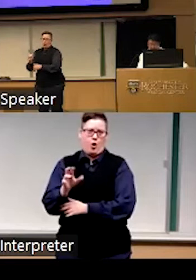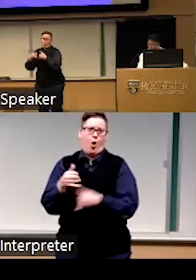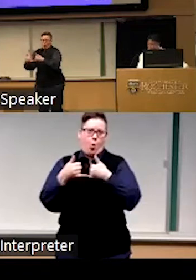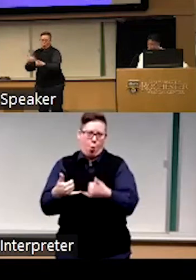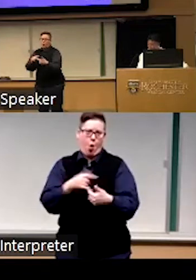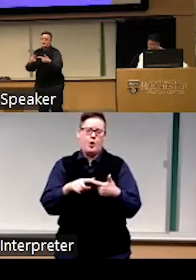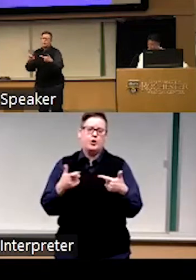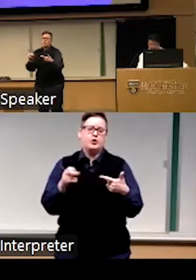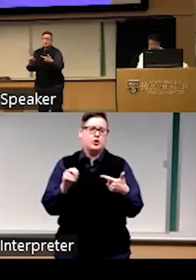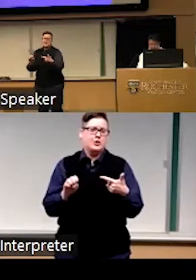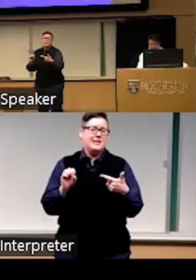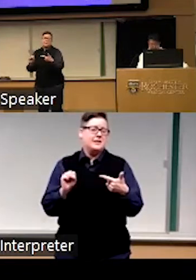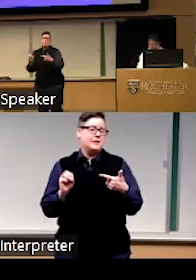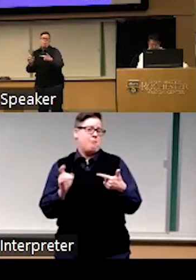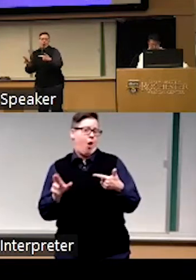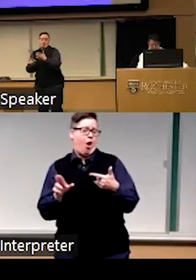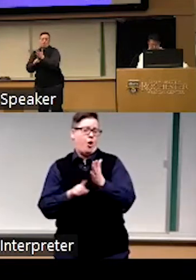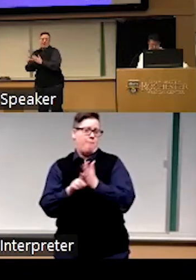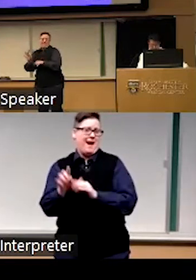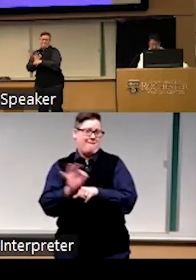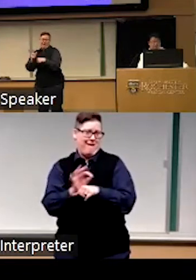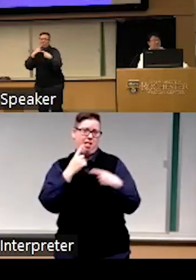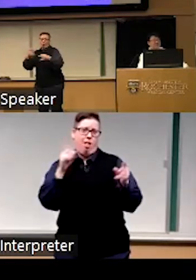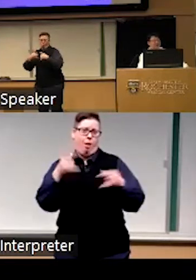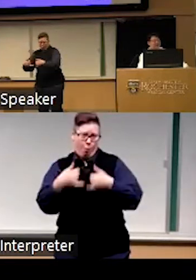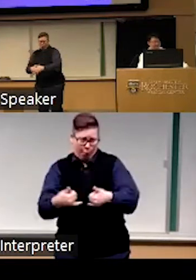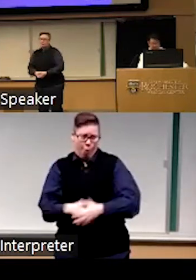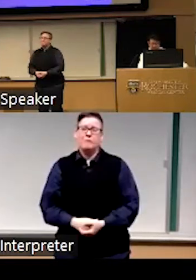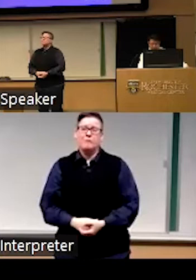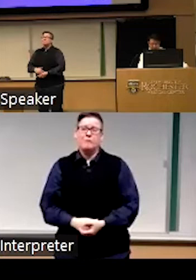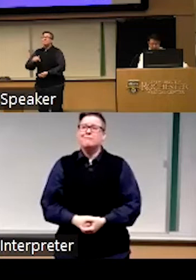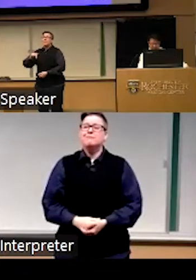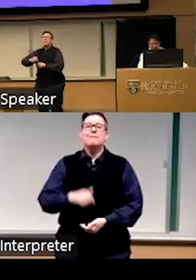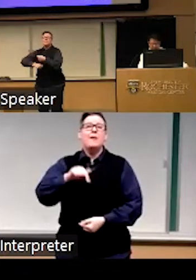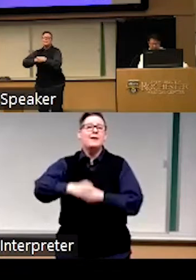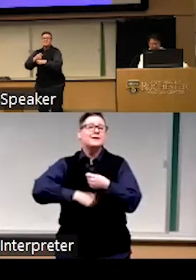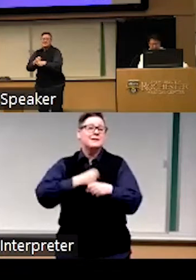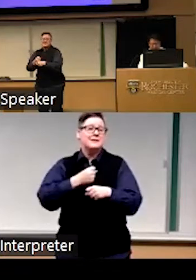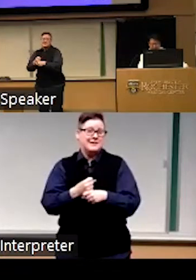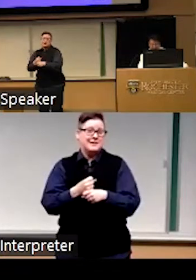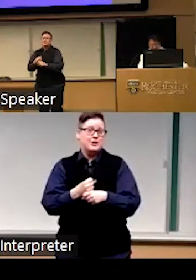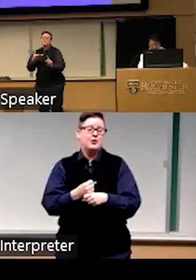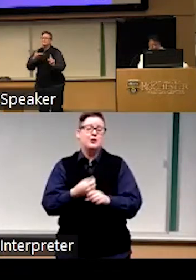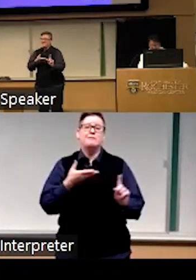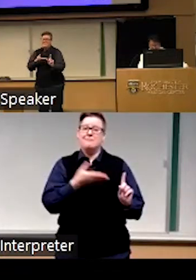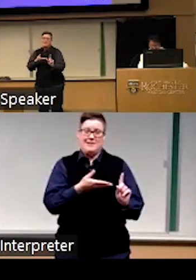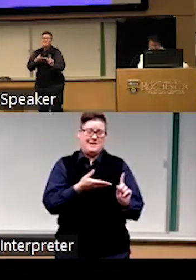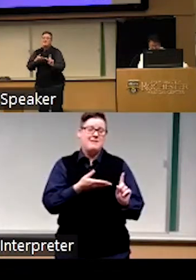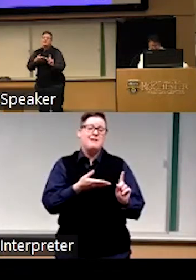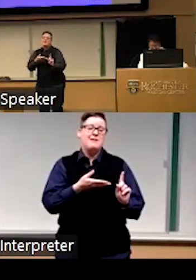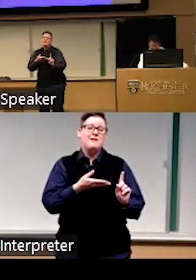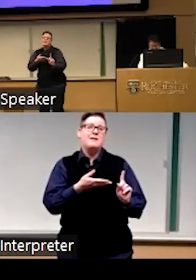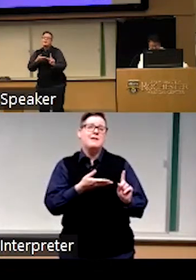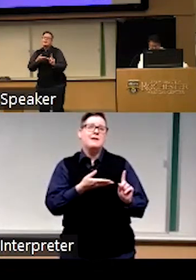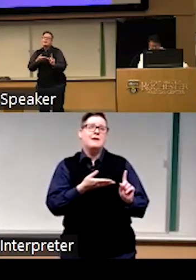Teen Spirit minority Fellowship Achievement Award and this year uh Dr McLeod Bryant is the is the